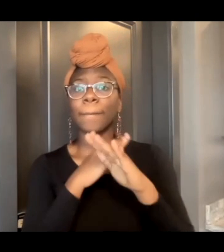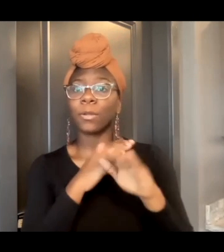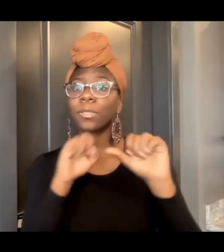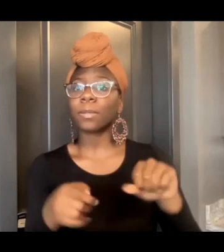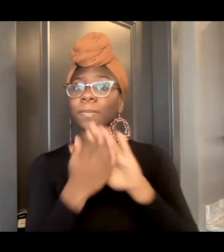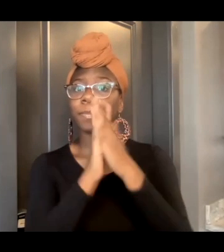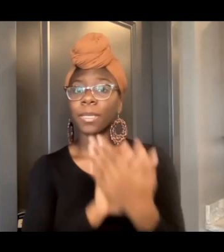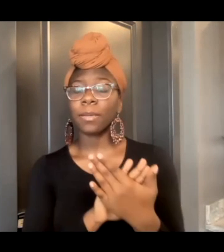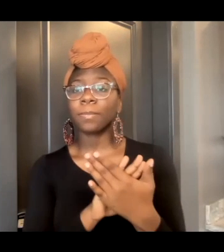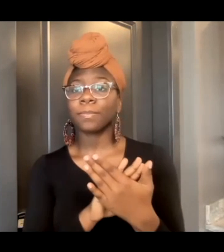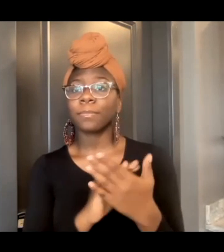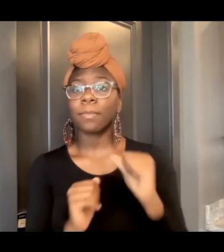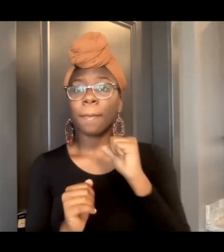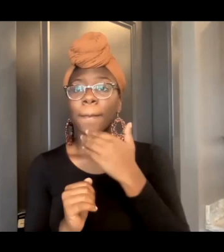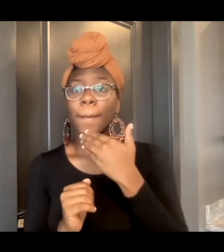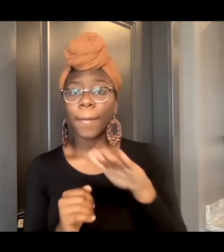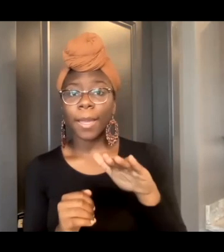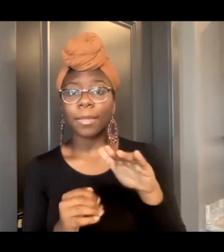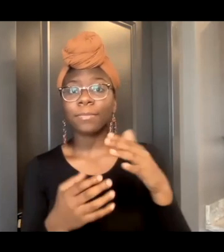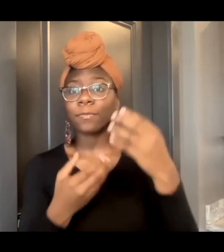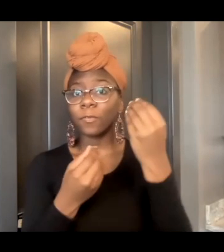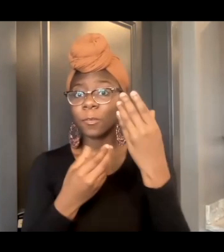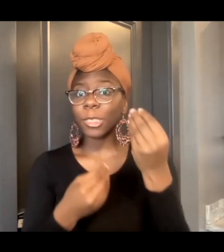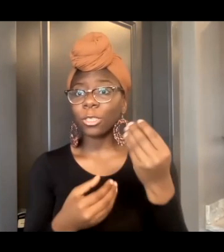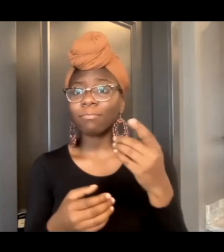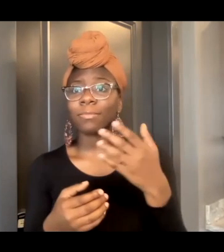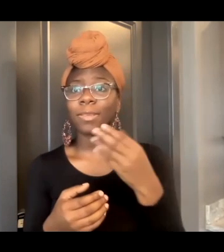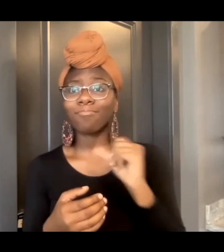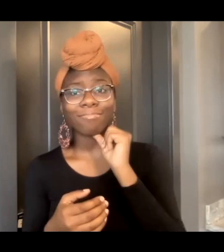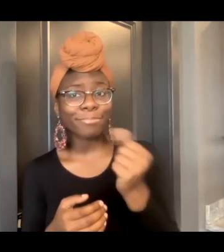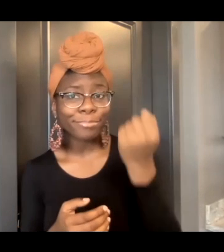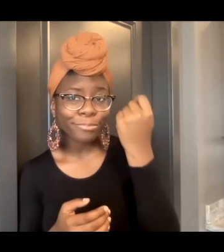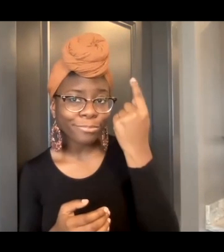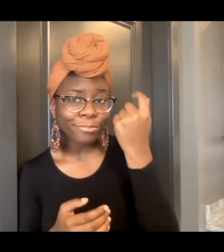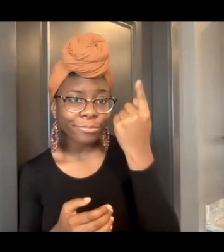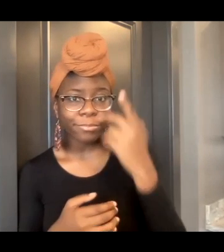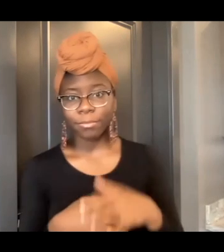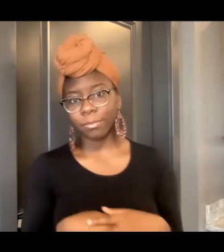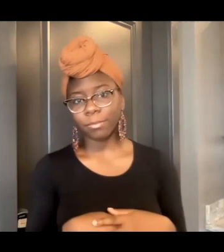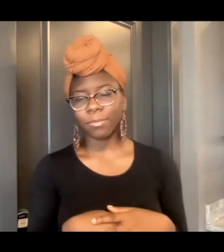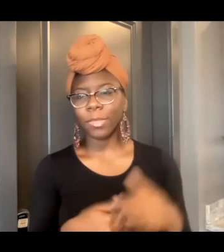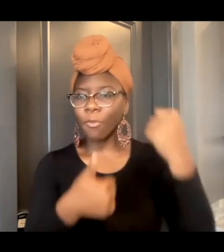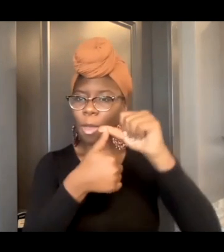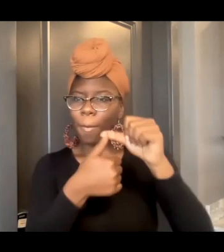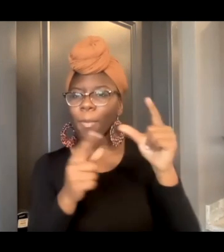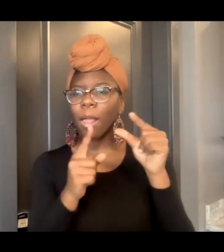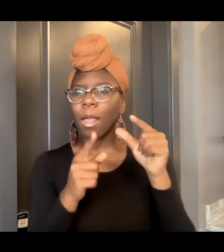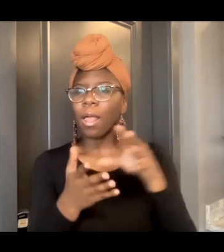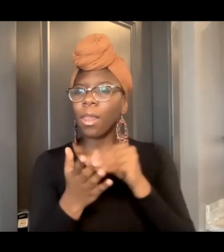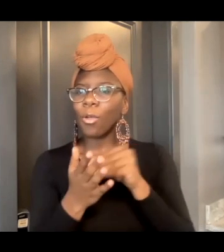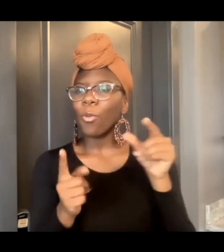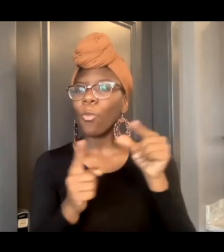Linguistic Barriers can become misinformation and misunderstanding.